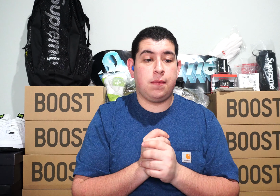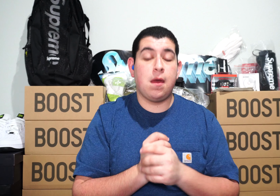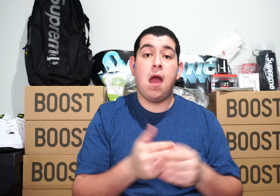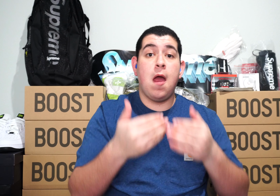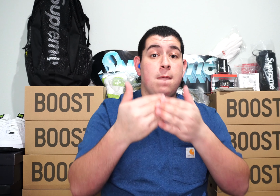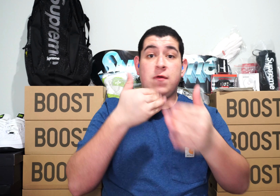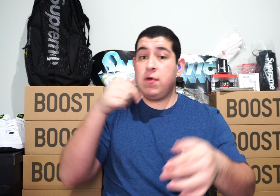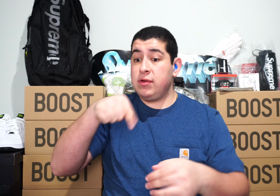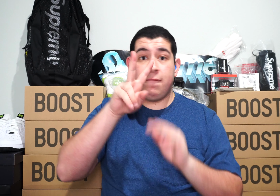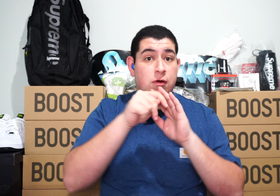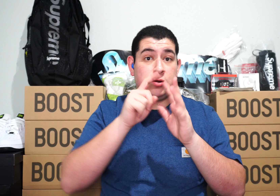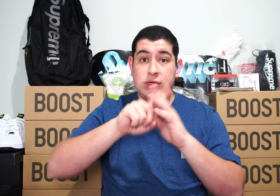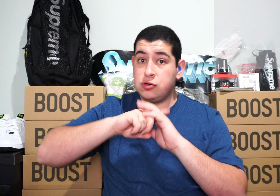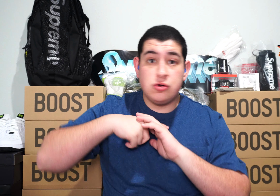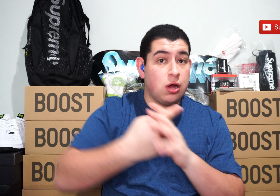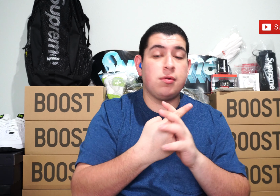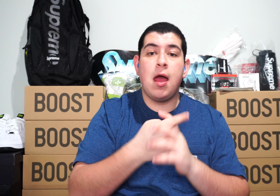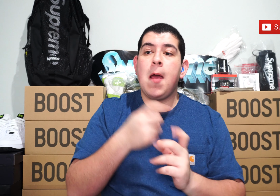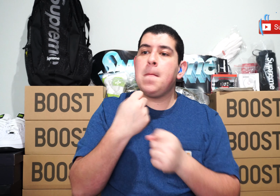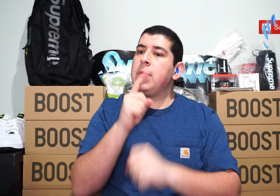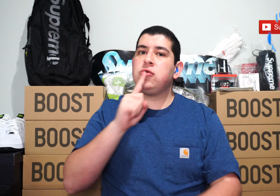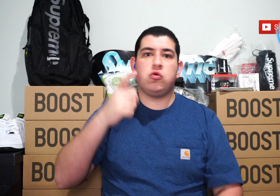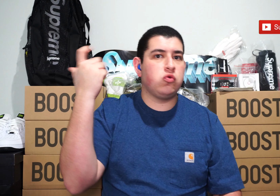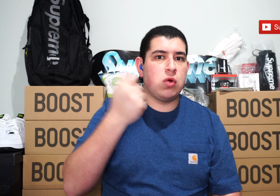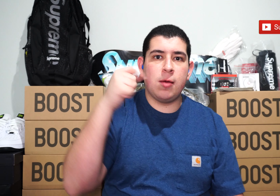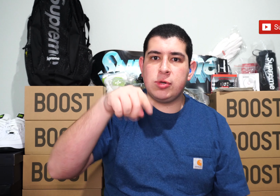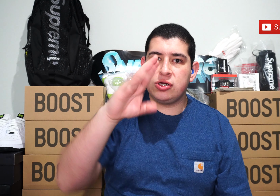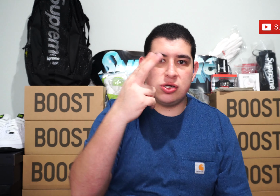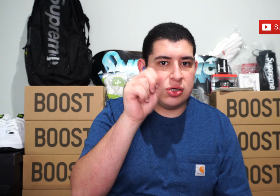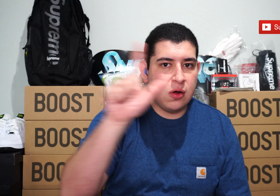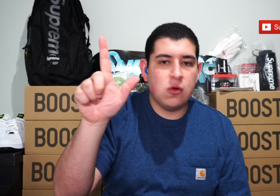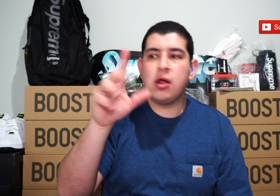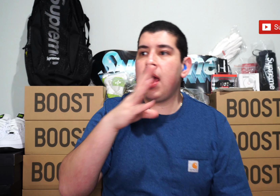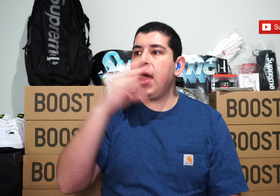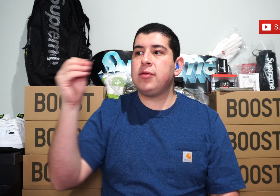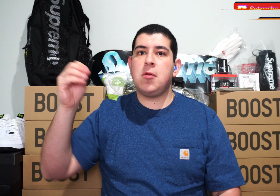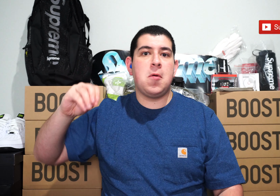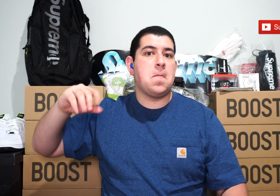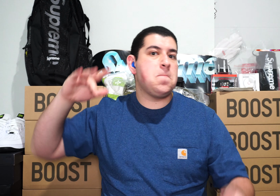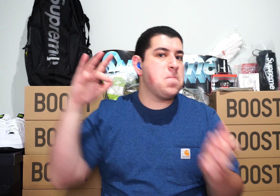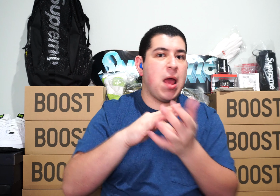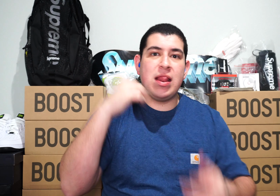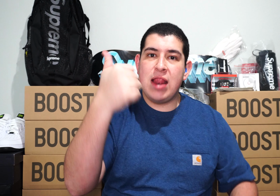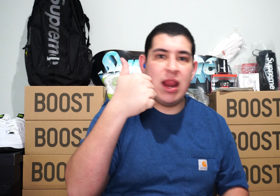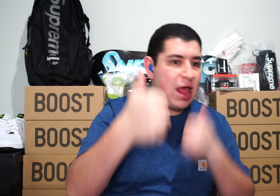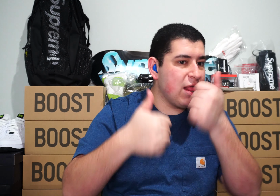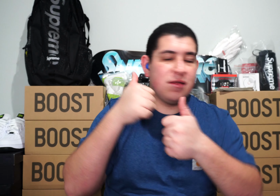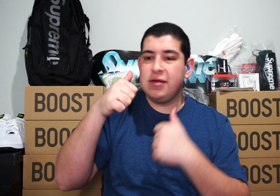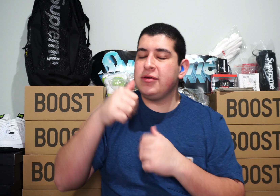Before this video get started, make sure subscribe this channel! Smash a like button for this video!